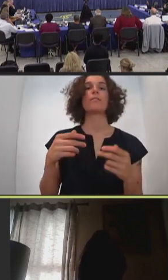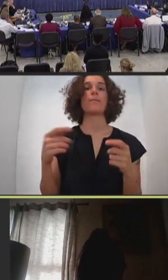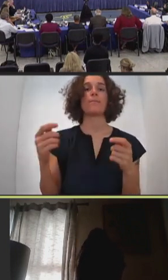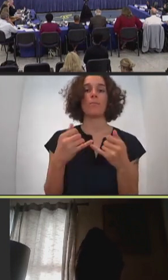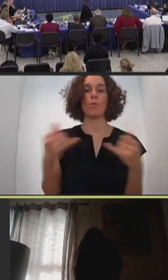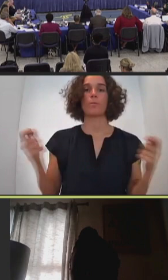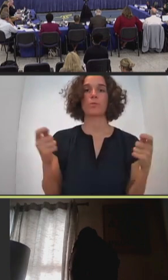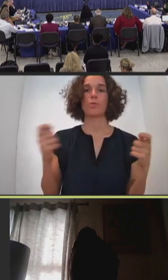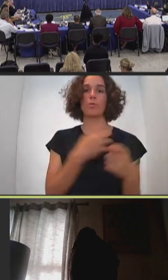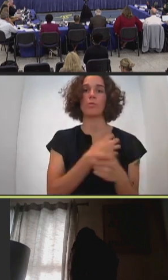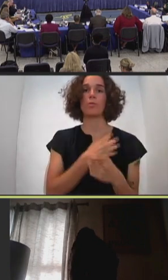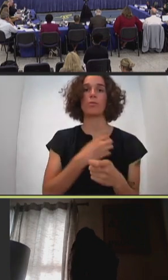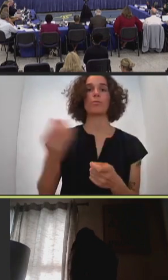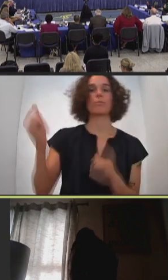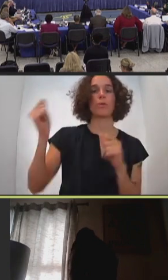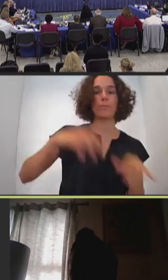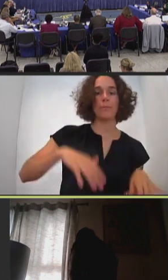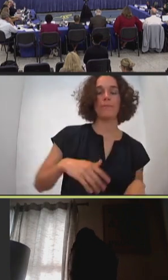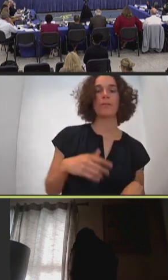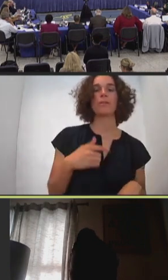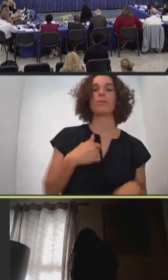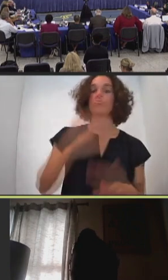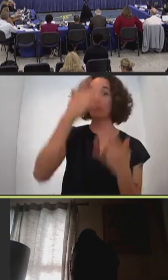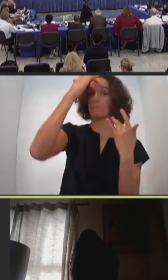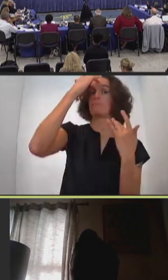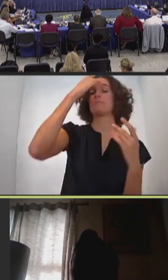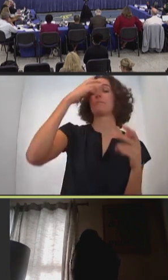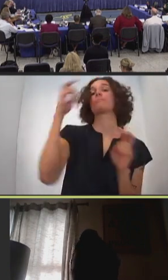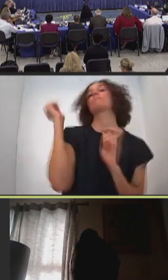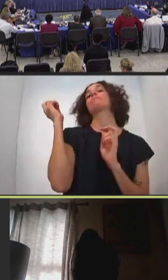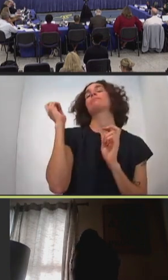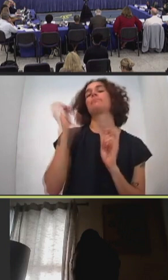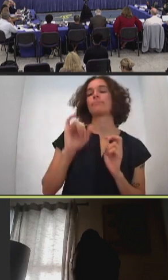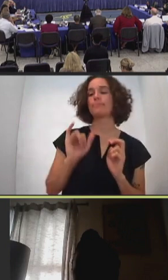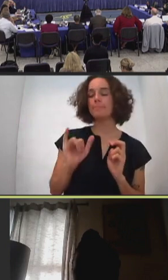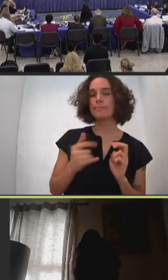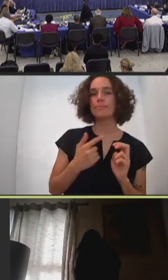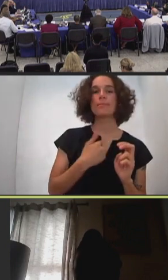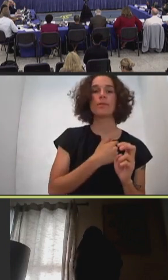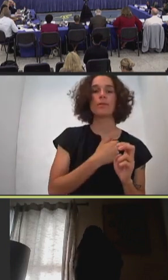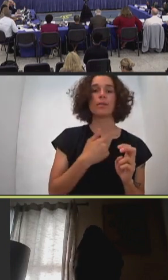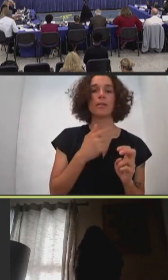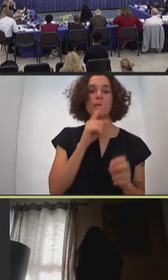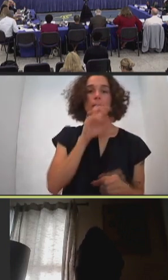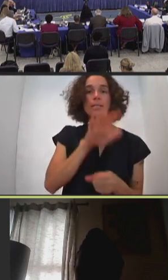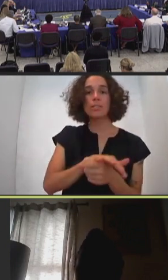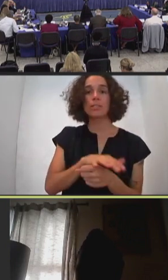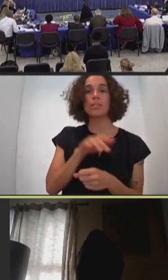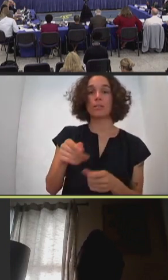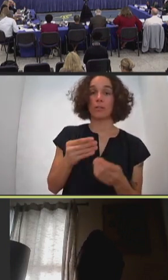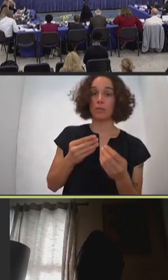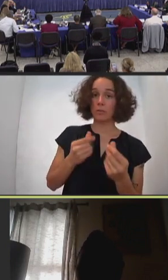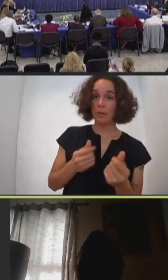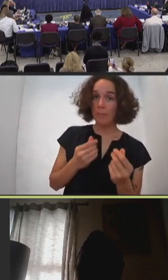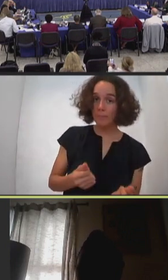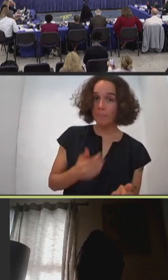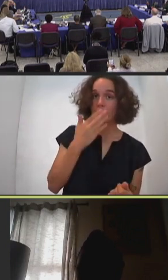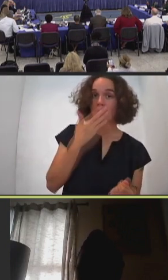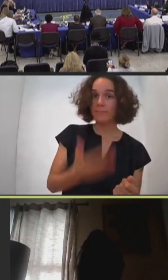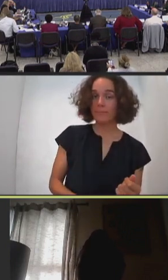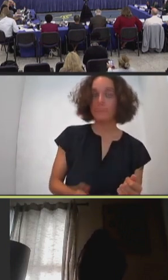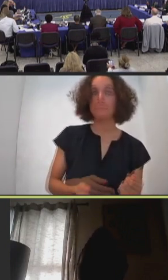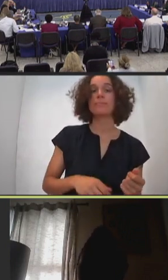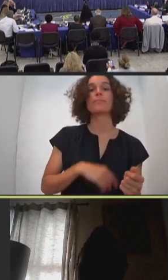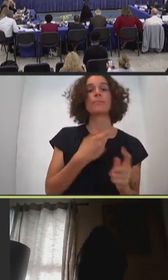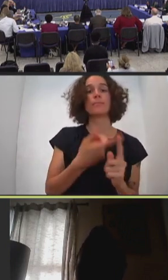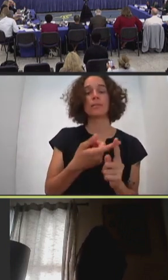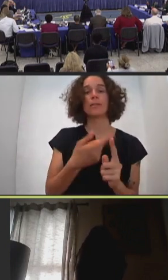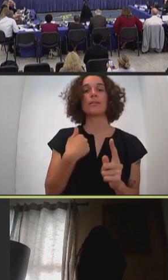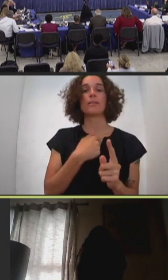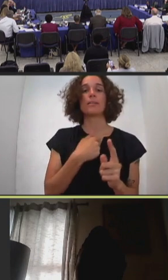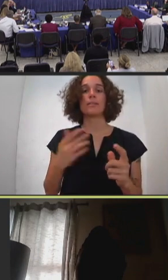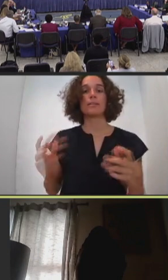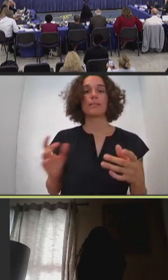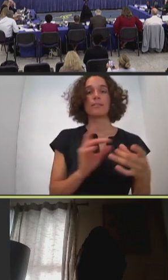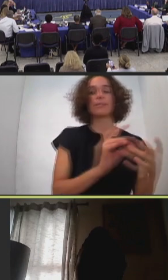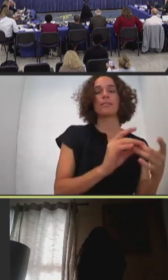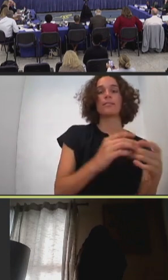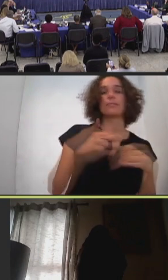really sick. Then we ensure that they are treated and we connect them with healthcare